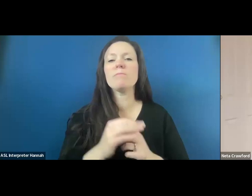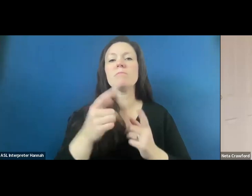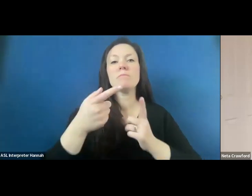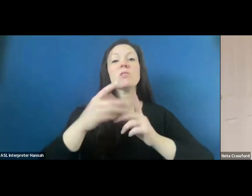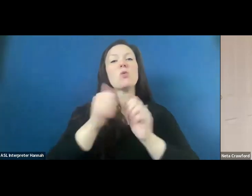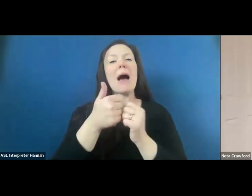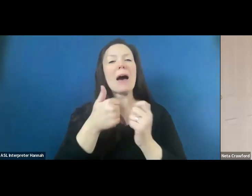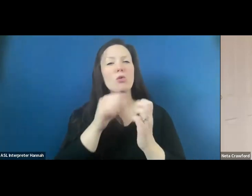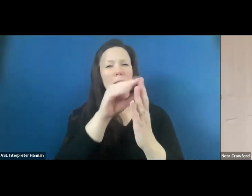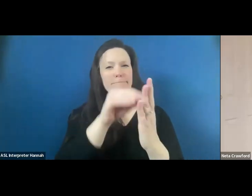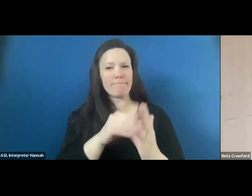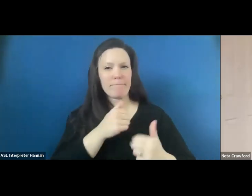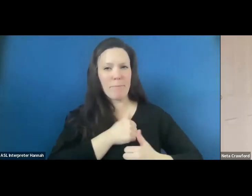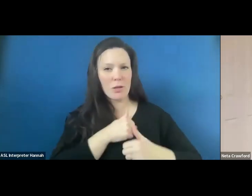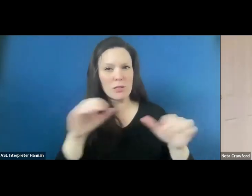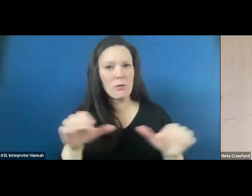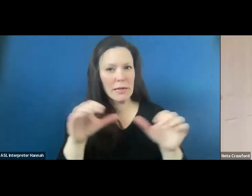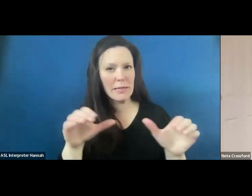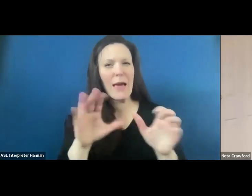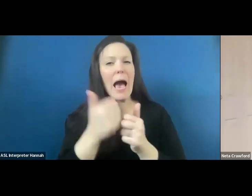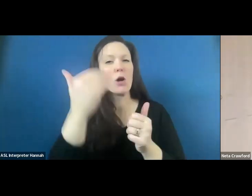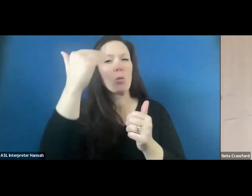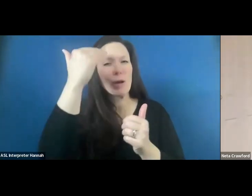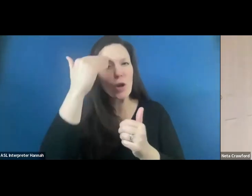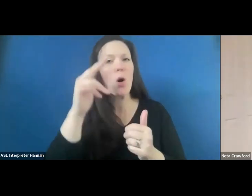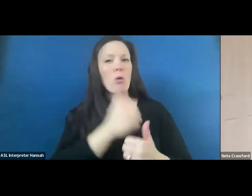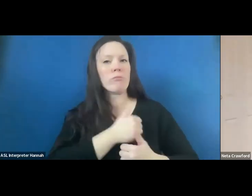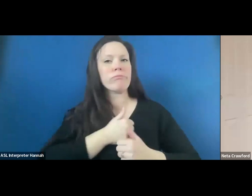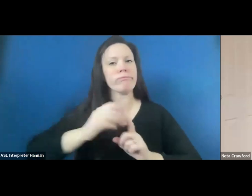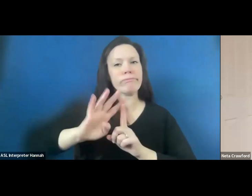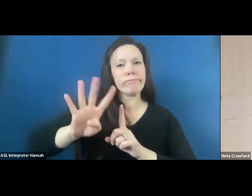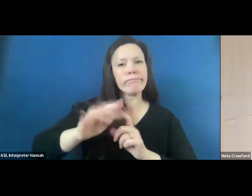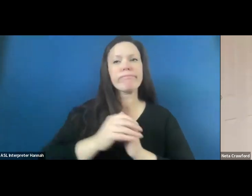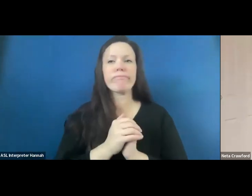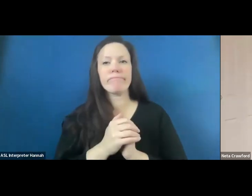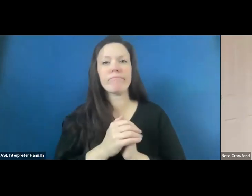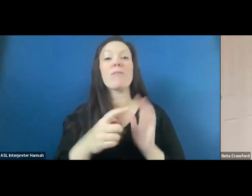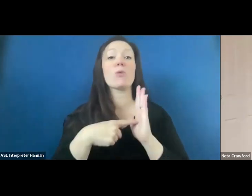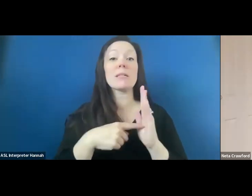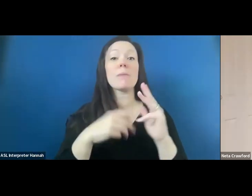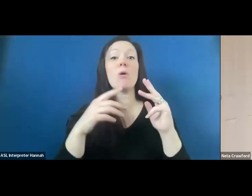So U.S. military missions track war, cold war, mobilization,